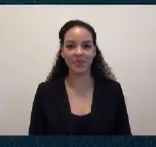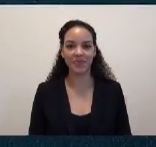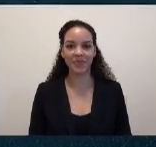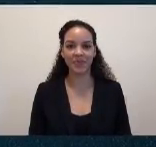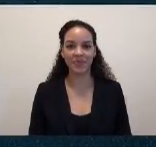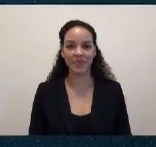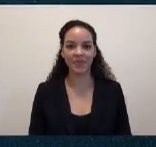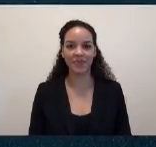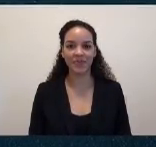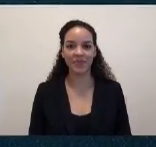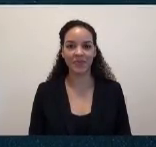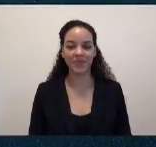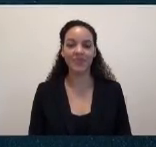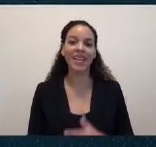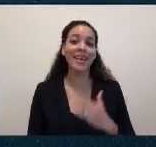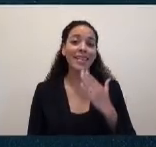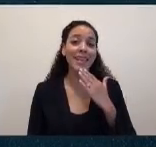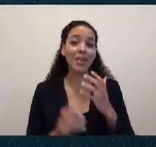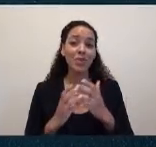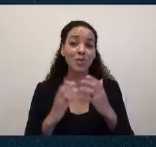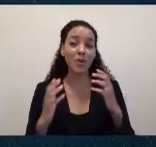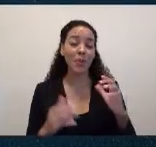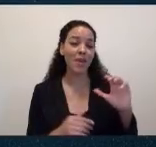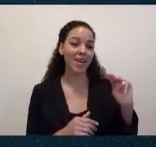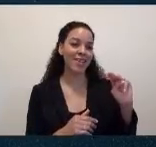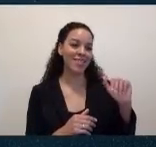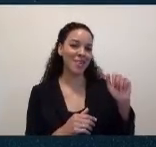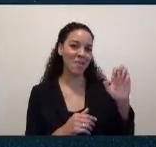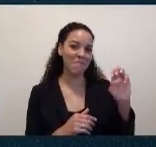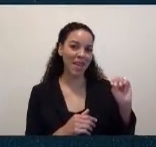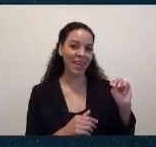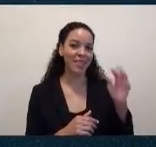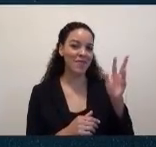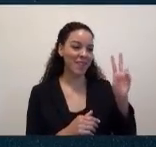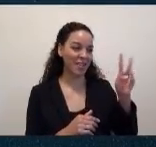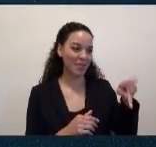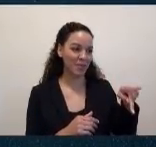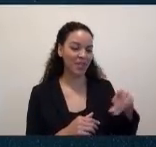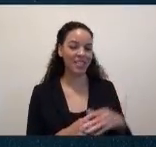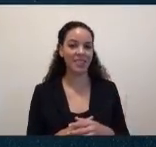Ms. Poo: Thank you so much, Madam Vice President. Former First Lady, Rosalynn Carter,